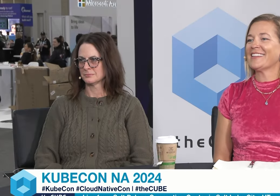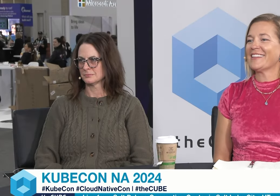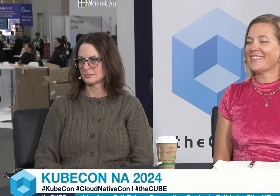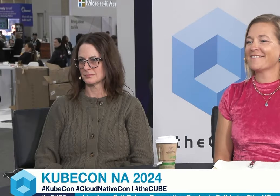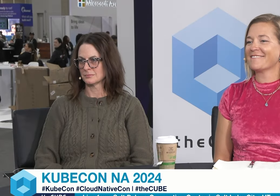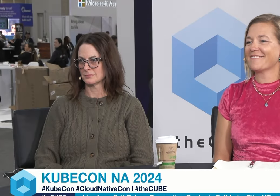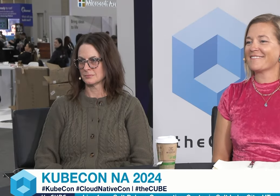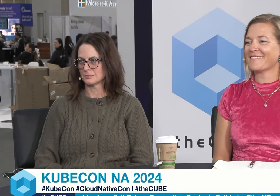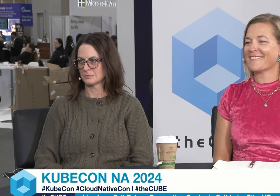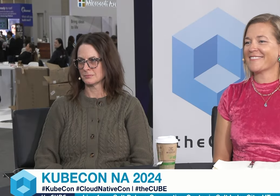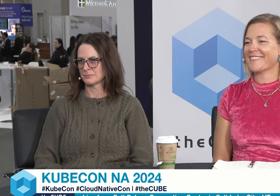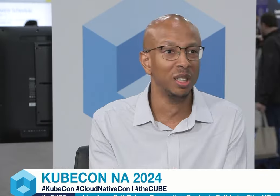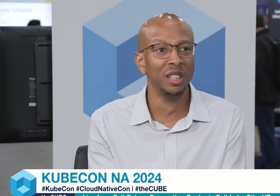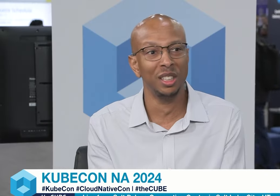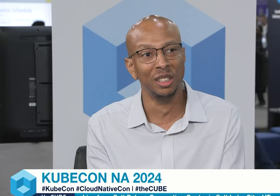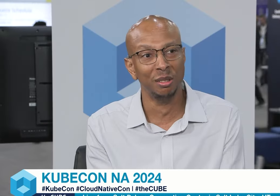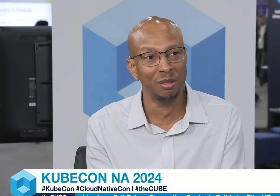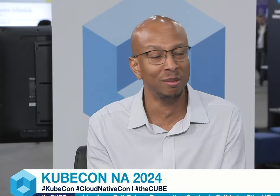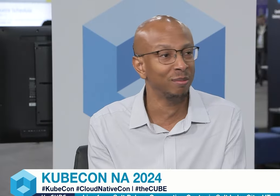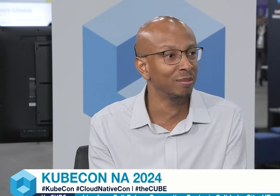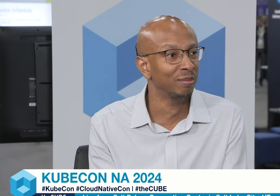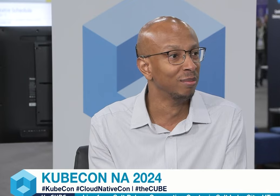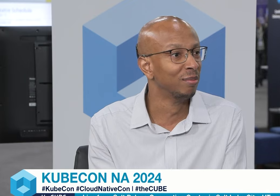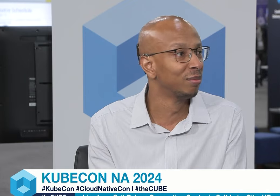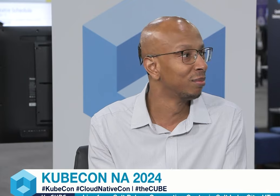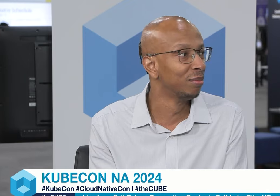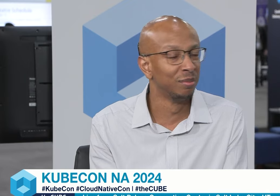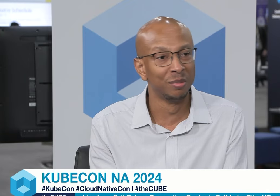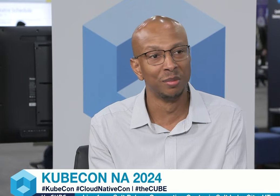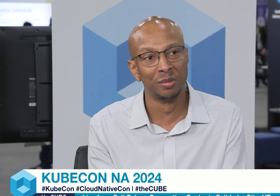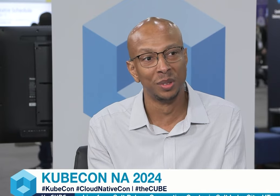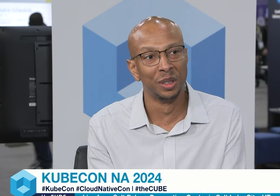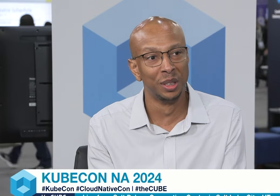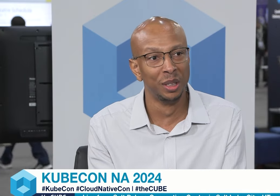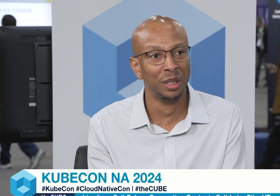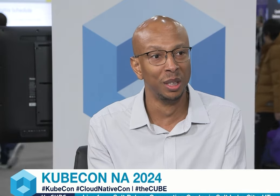but my advice is to come, try, make your errors and perfect it for the next time.